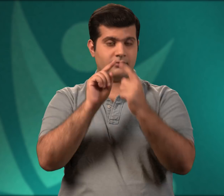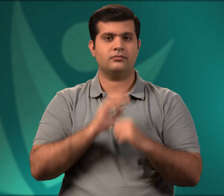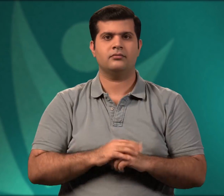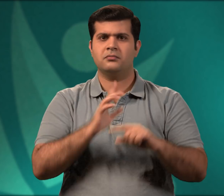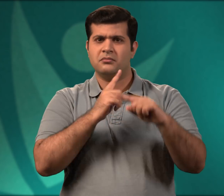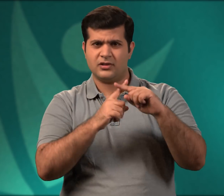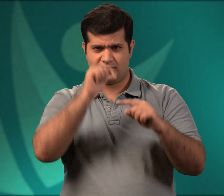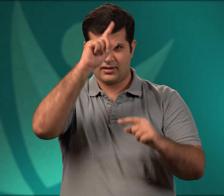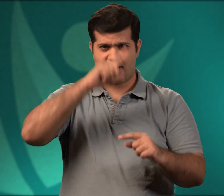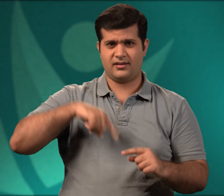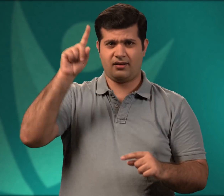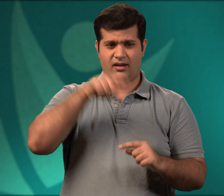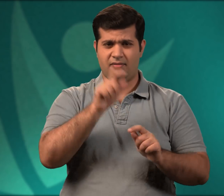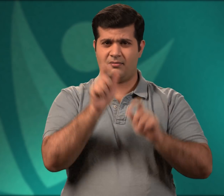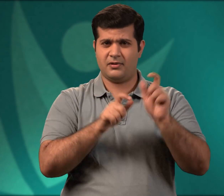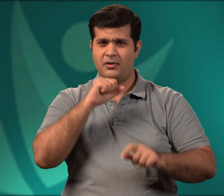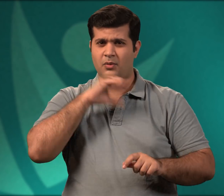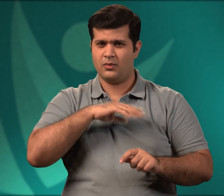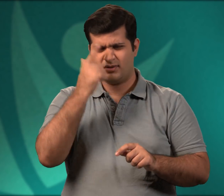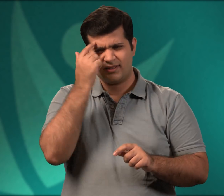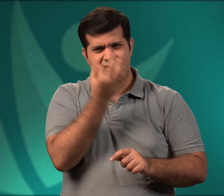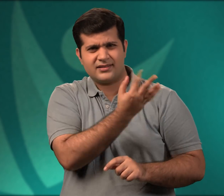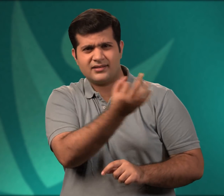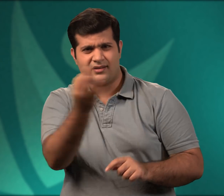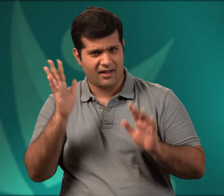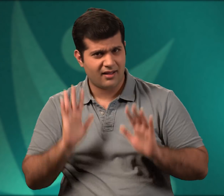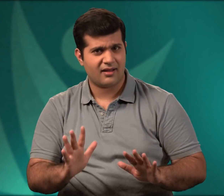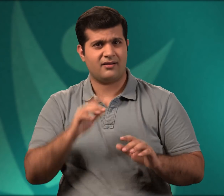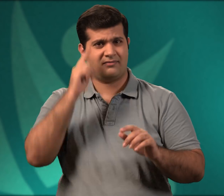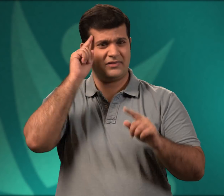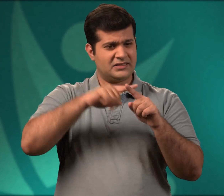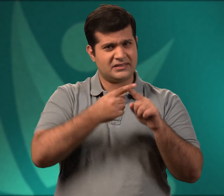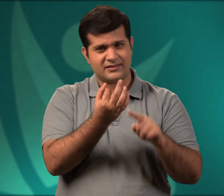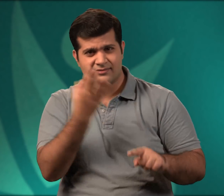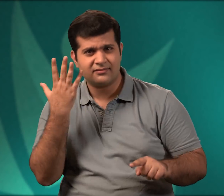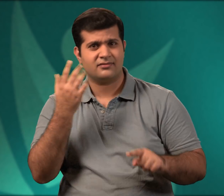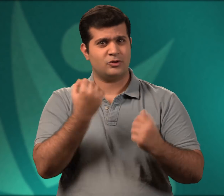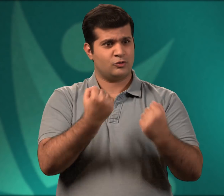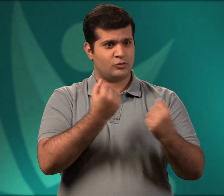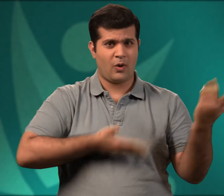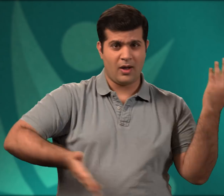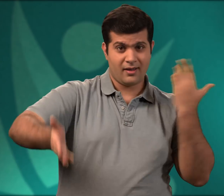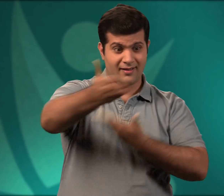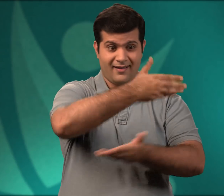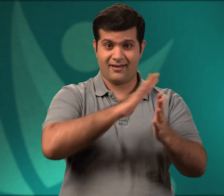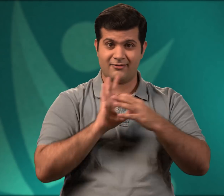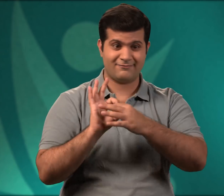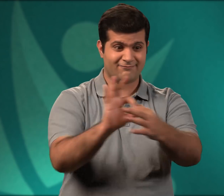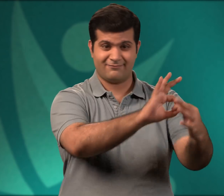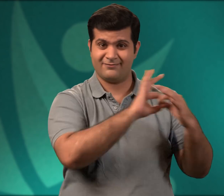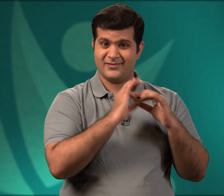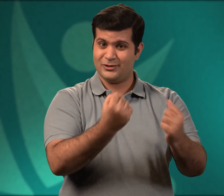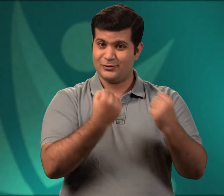There are experienced youth in India and they are all united.